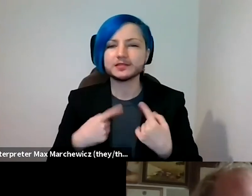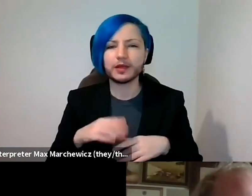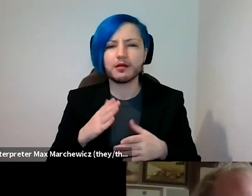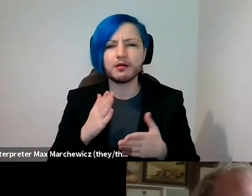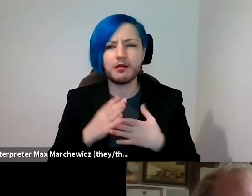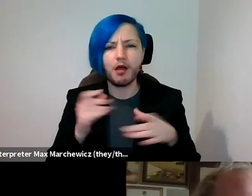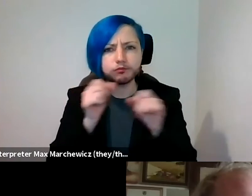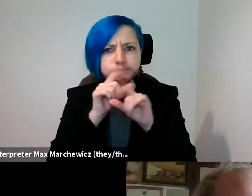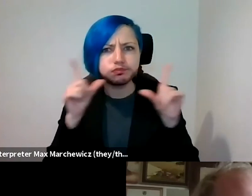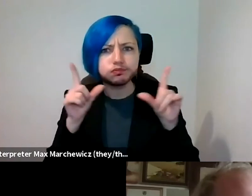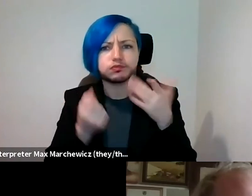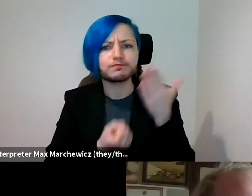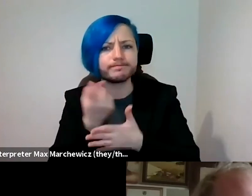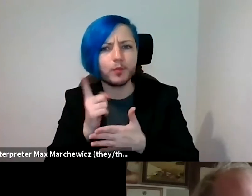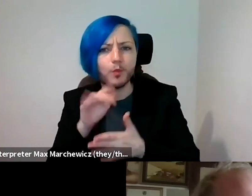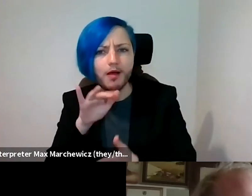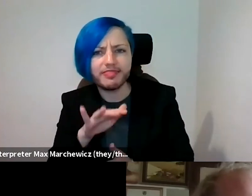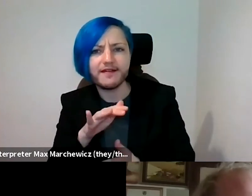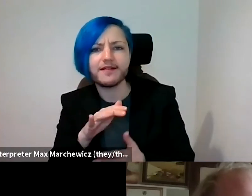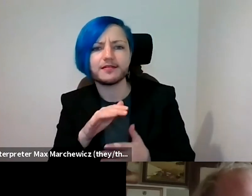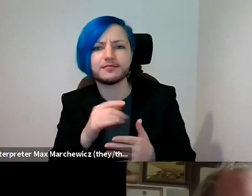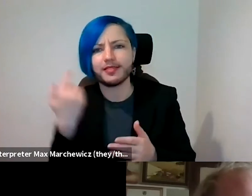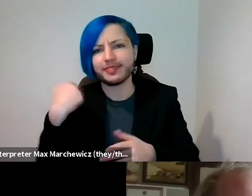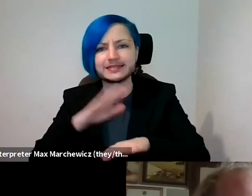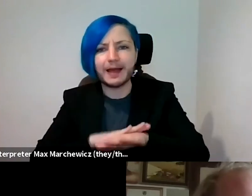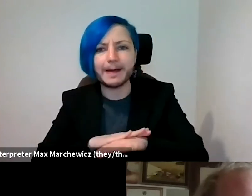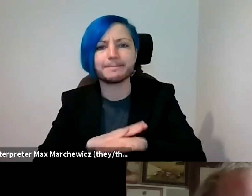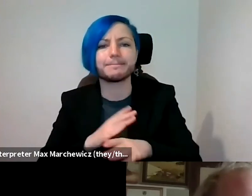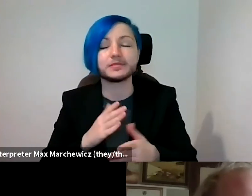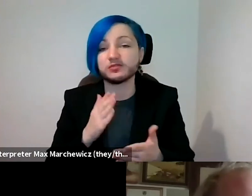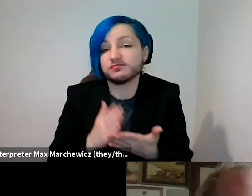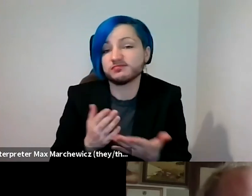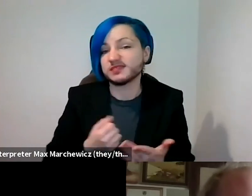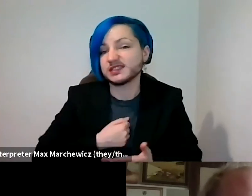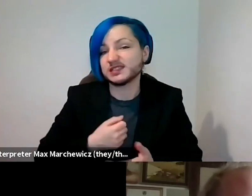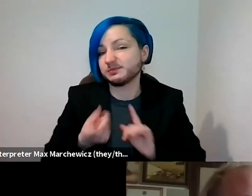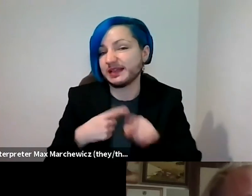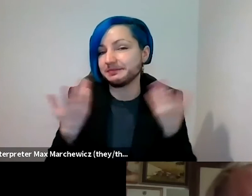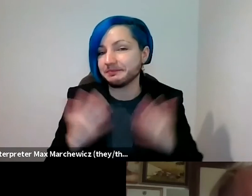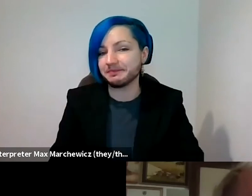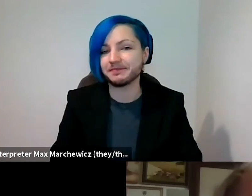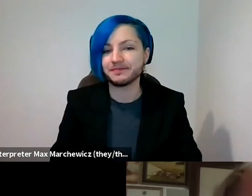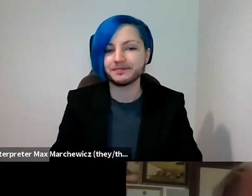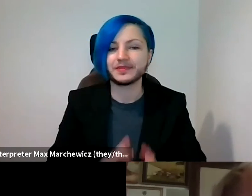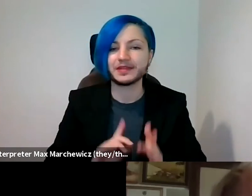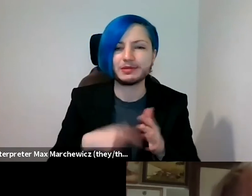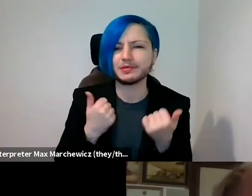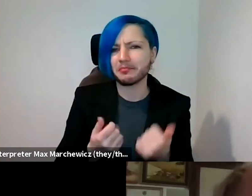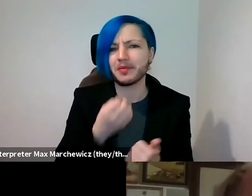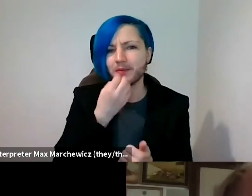in the background. So, yes. So that's my answer, I guess. Oh no, that was wonderful, Suchitra.